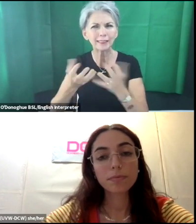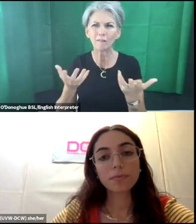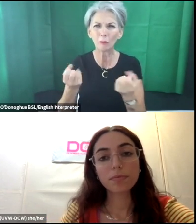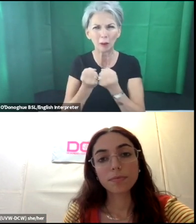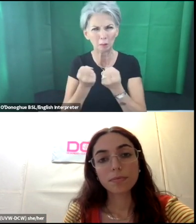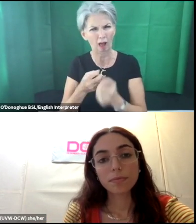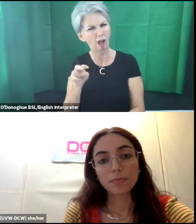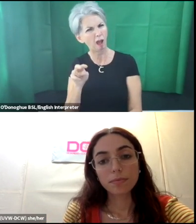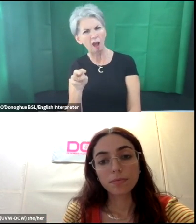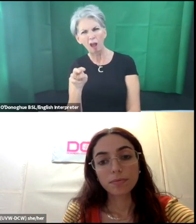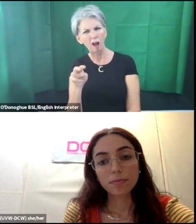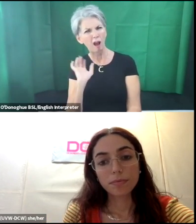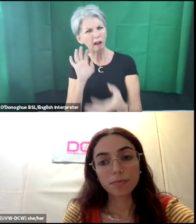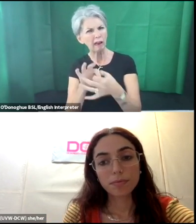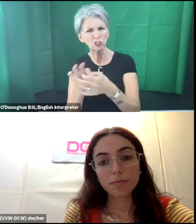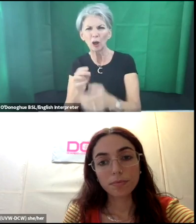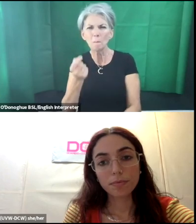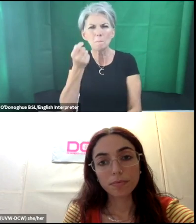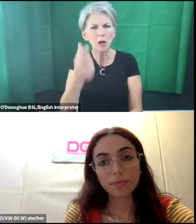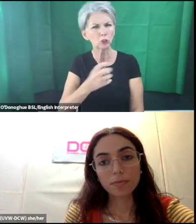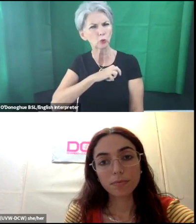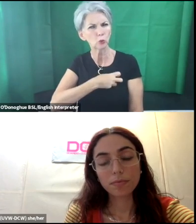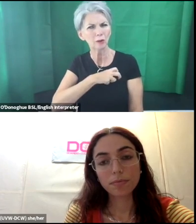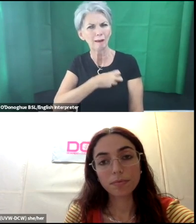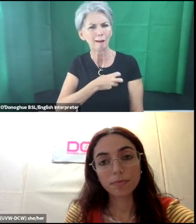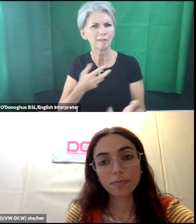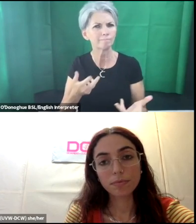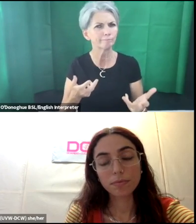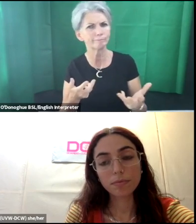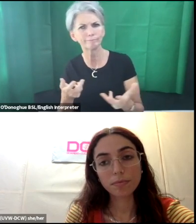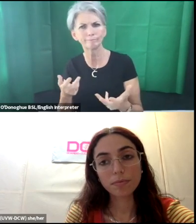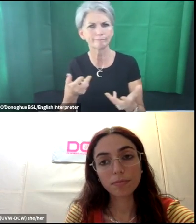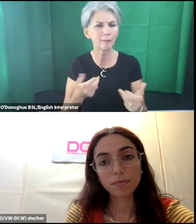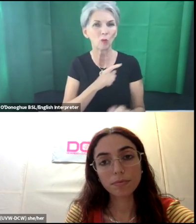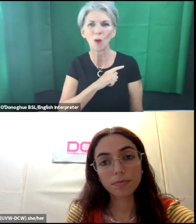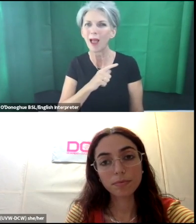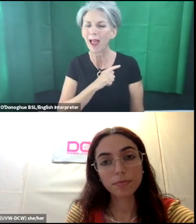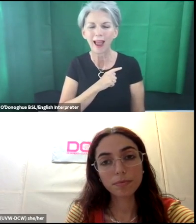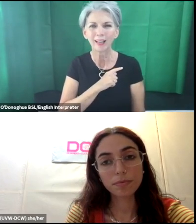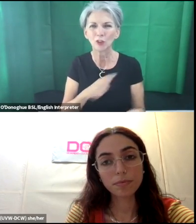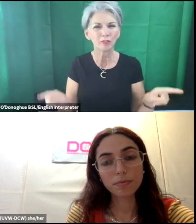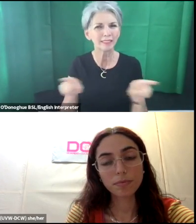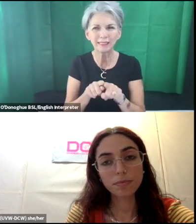and much engagement with because there's not necessarily the same entrenched habit